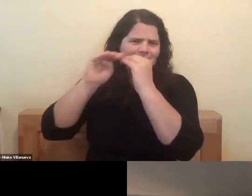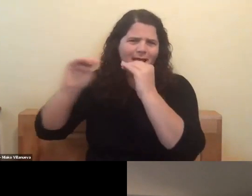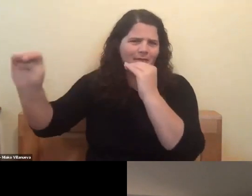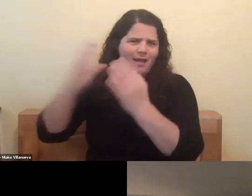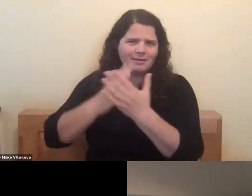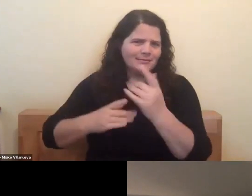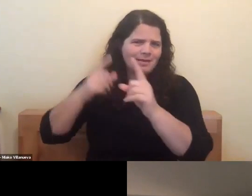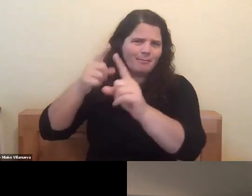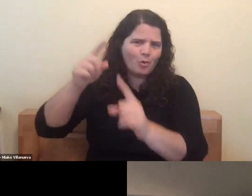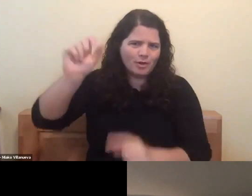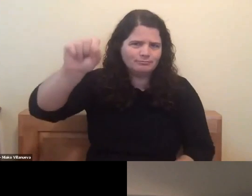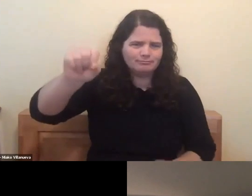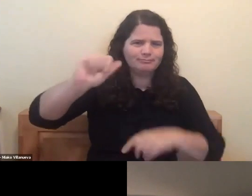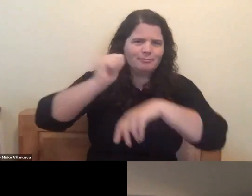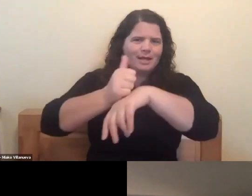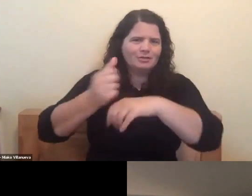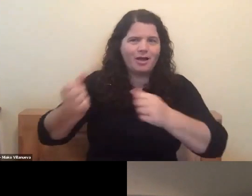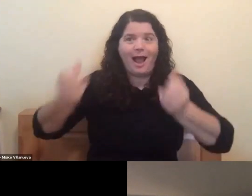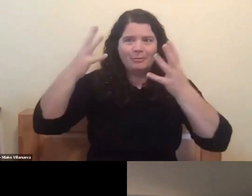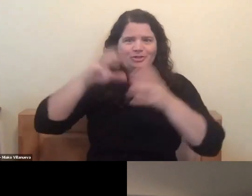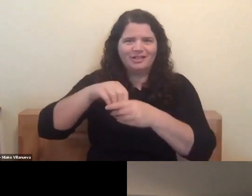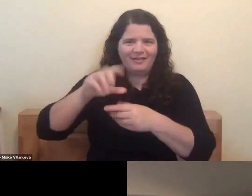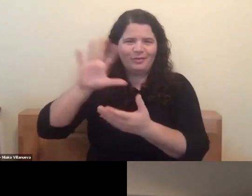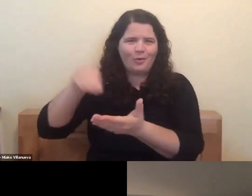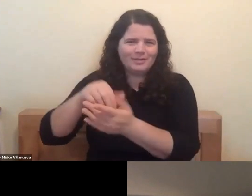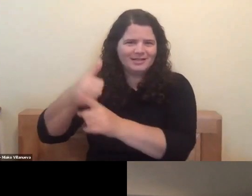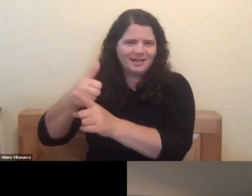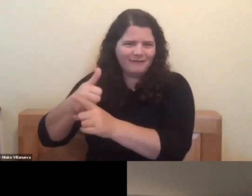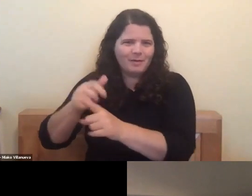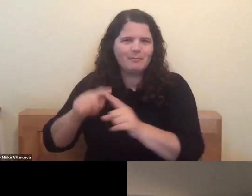you can find in the corpus by itself anyway so that's the thing and i think that's going in the